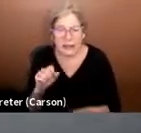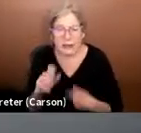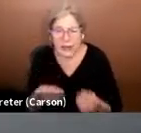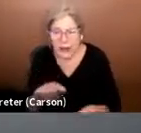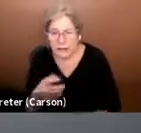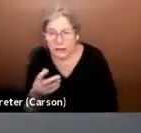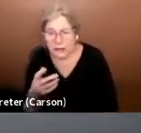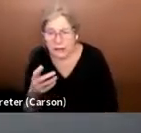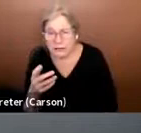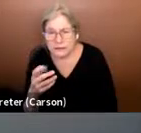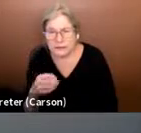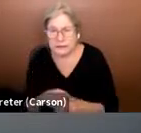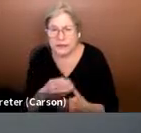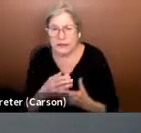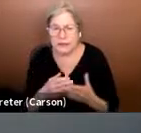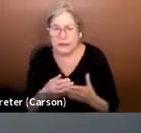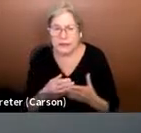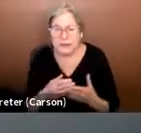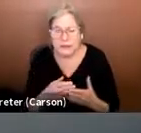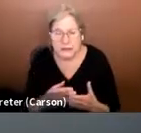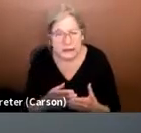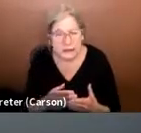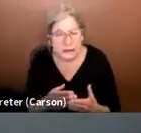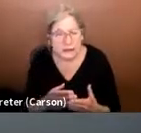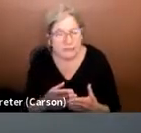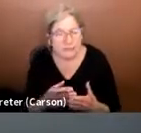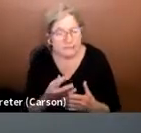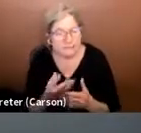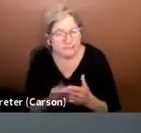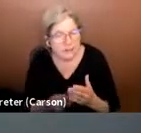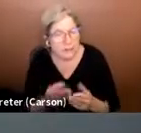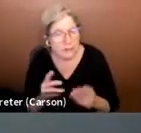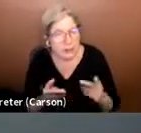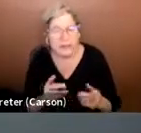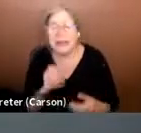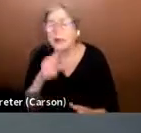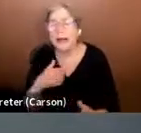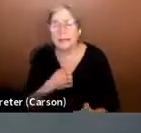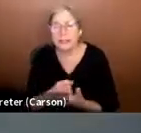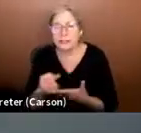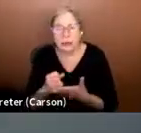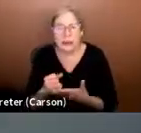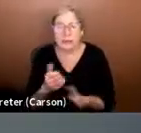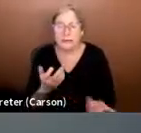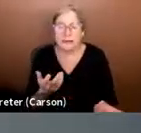there's not necessarily a script. People script by doing thumbnails. In